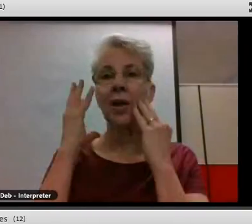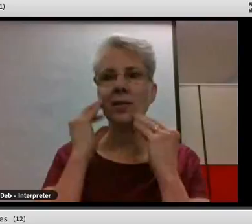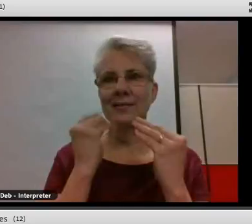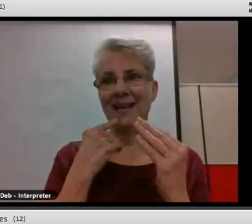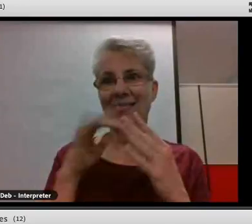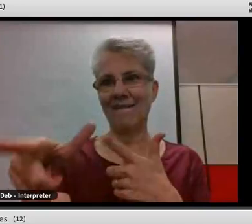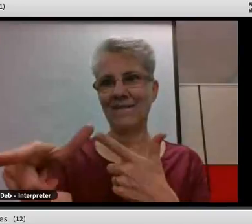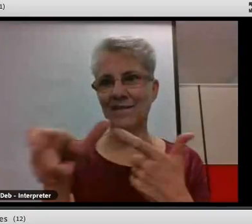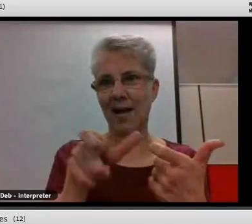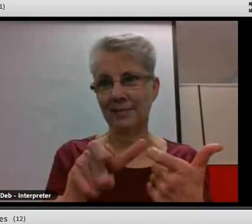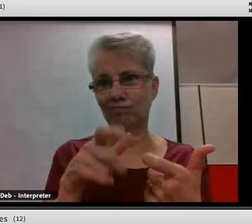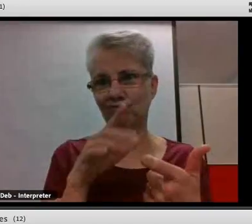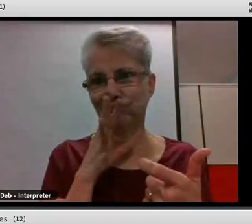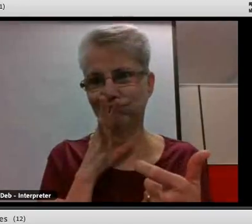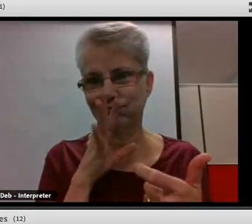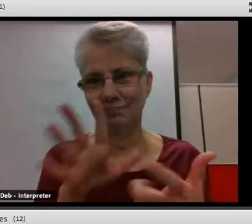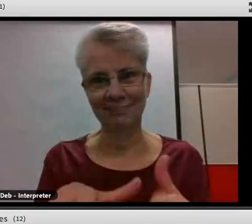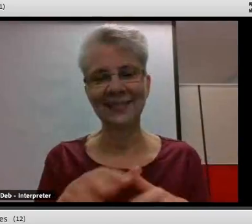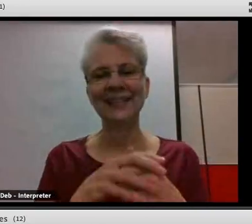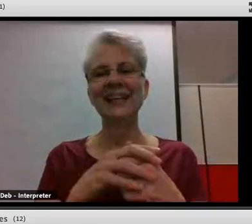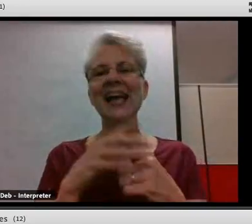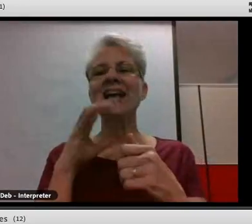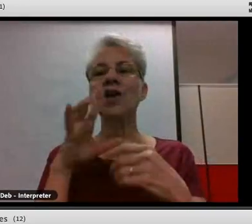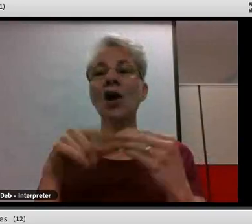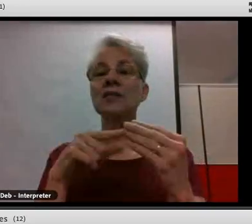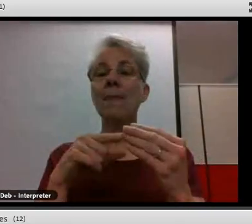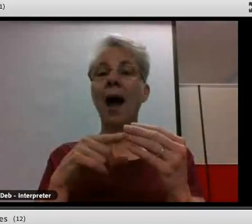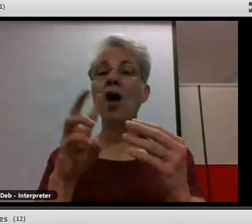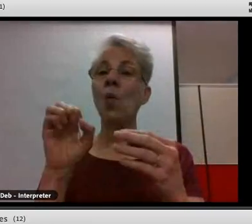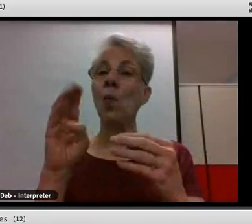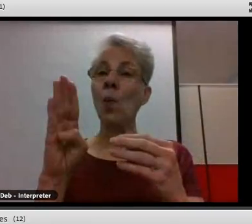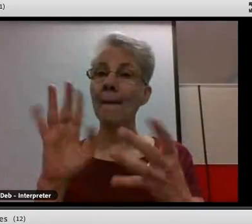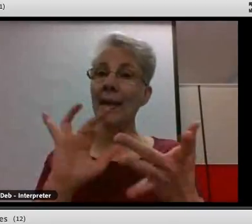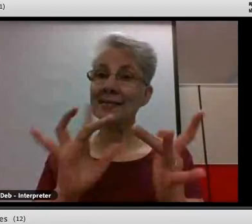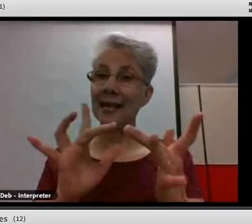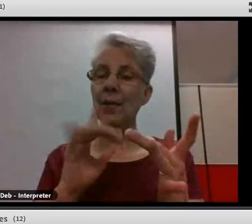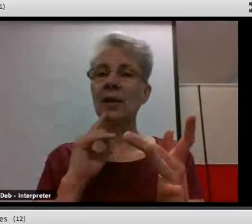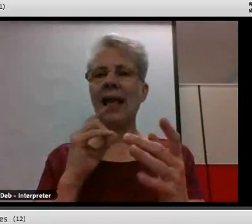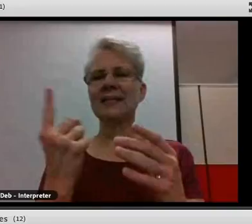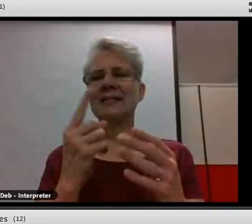but, you know, if you find out that there is an overwhelming number of people